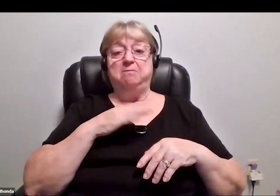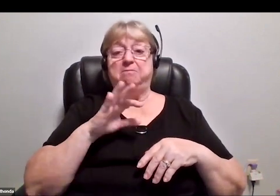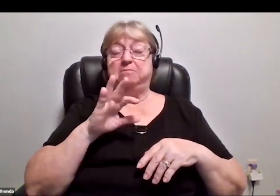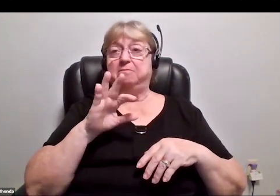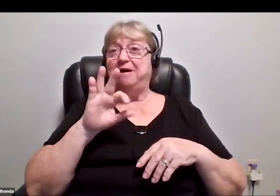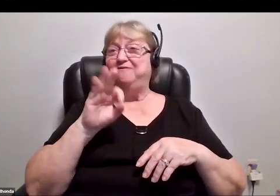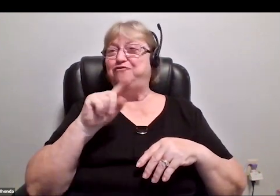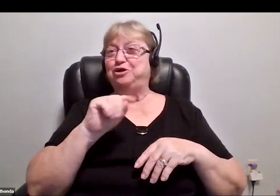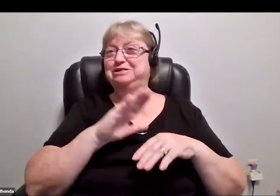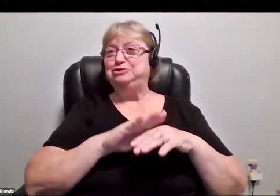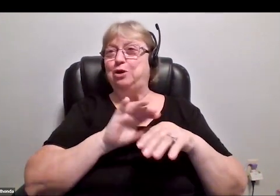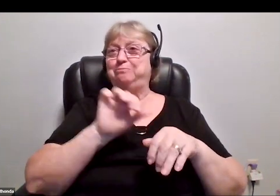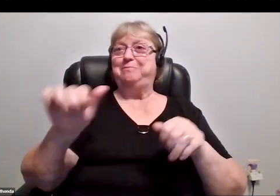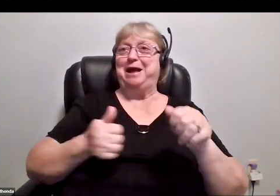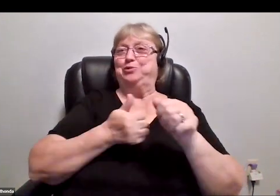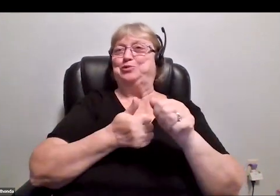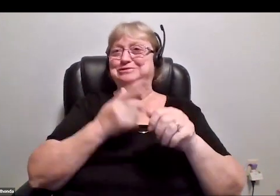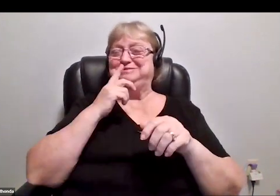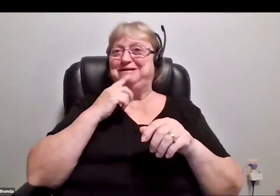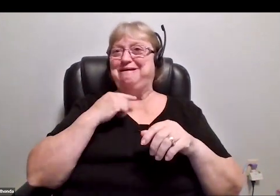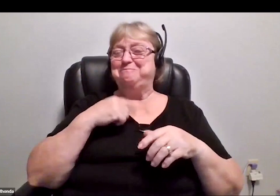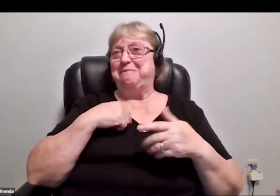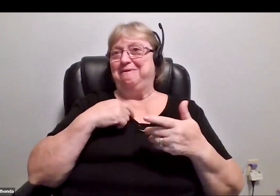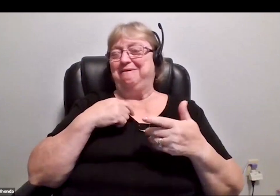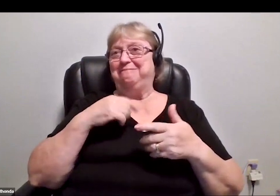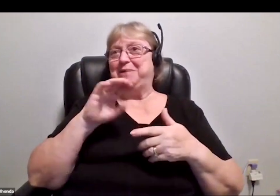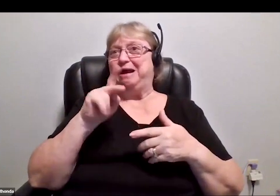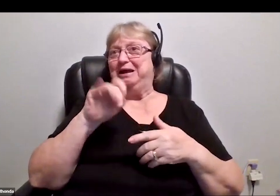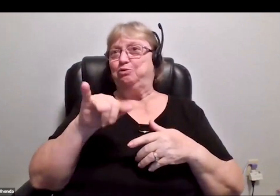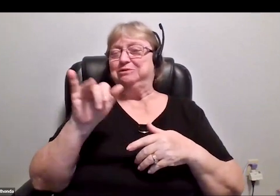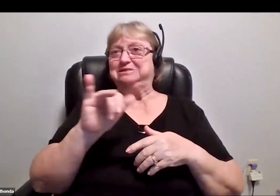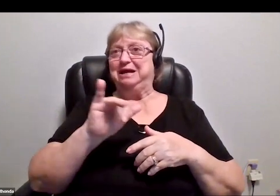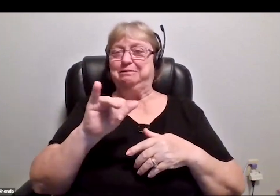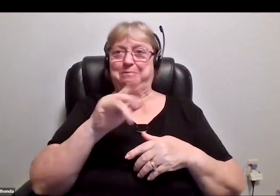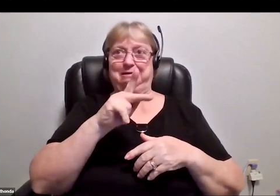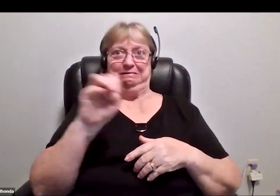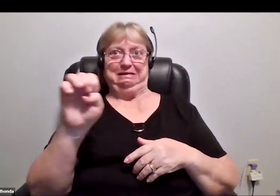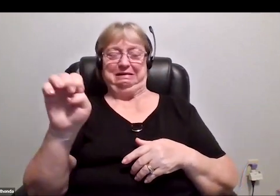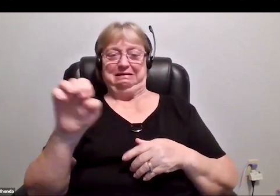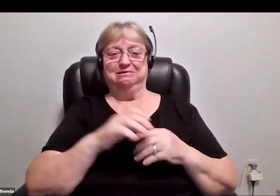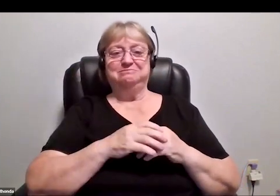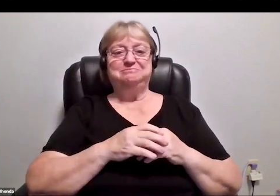and my ankle serves as my knee. That's a rotationplasty. I have tinnitus from chemotherapy.